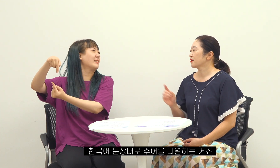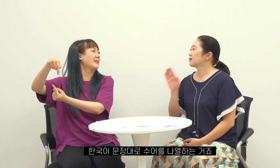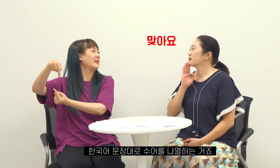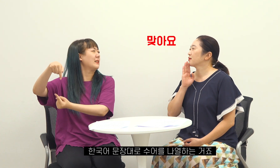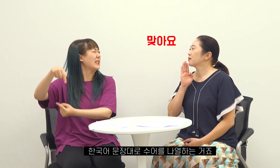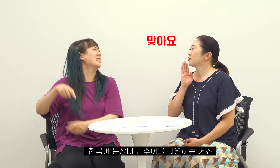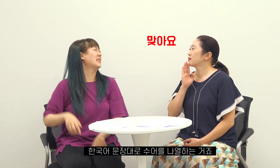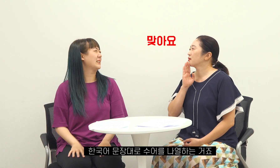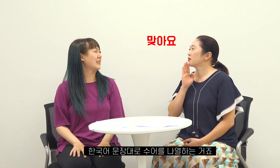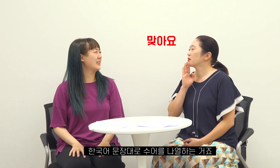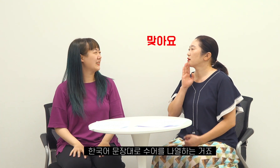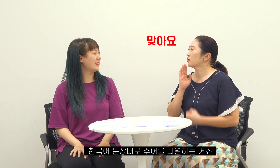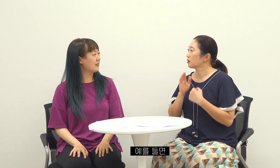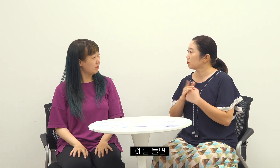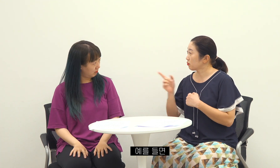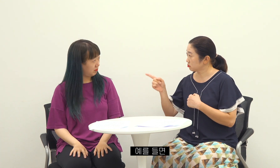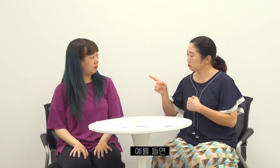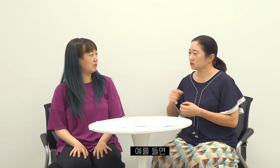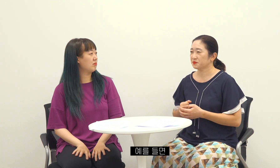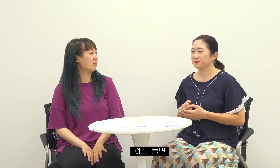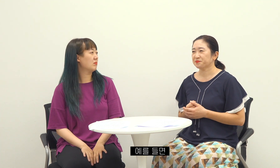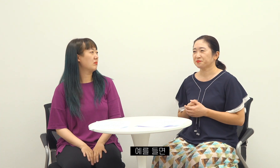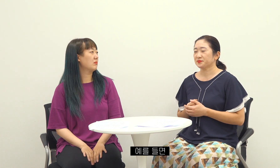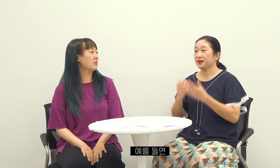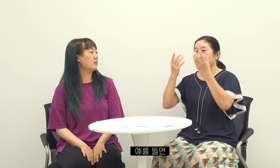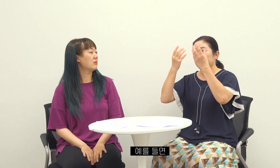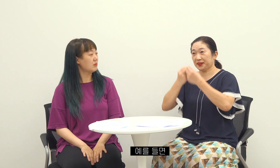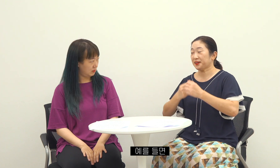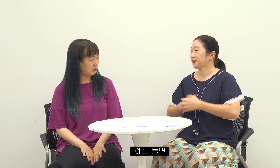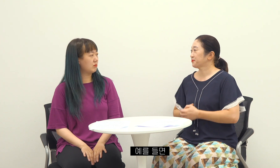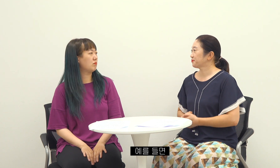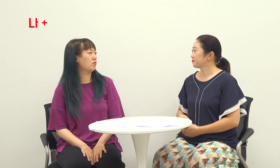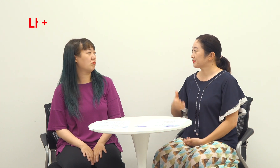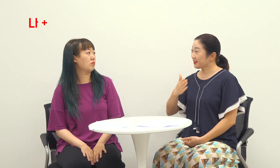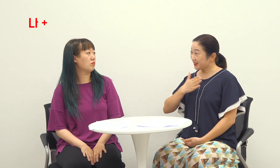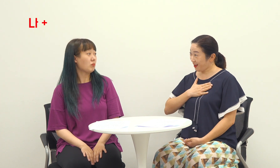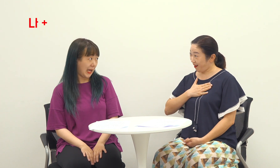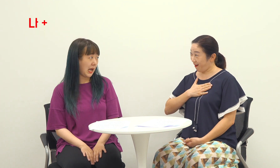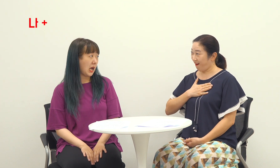sign language is listed according to Korean sentences. That's right. For example, let's say that there is a sign language that expresses